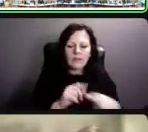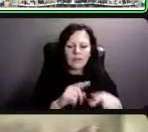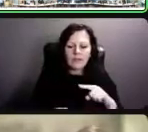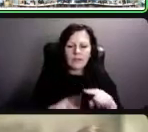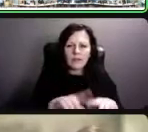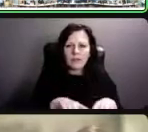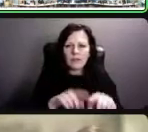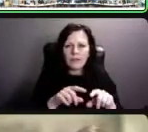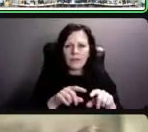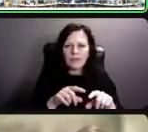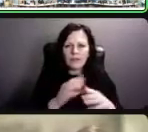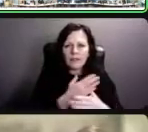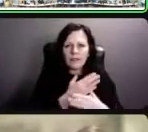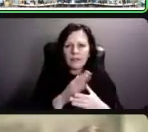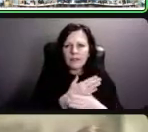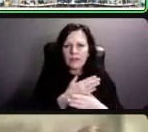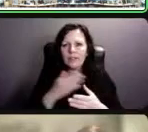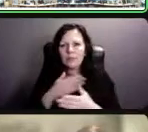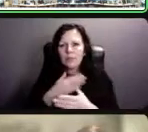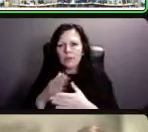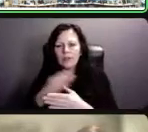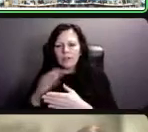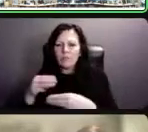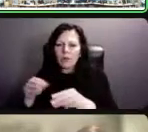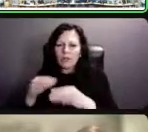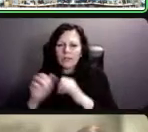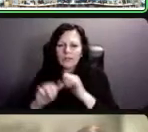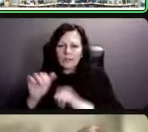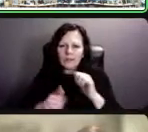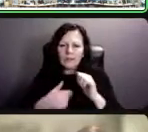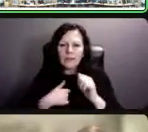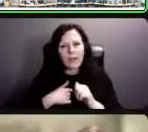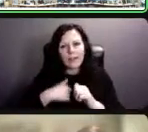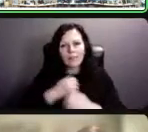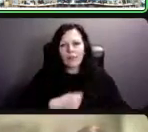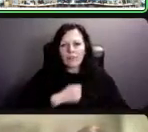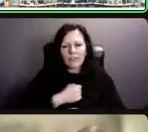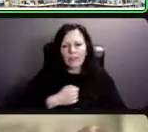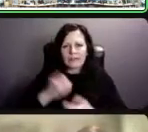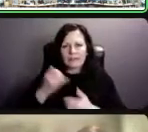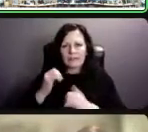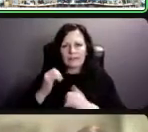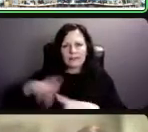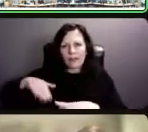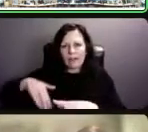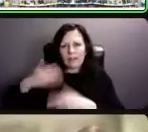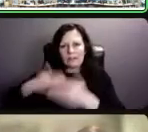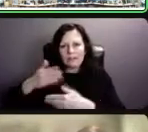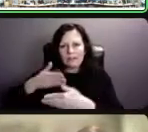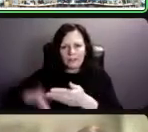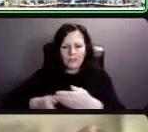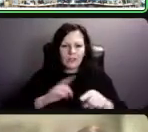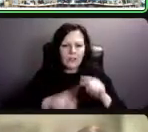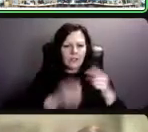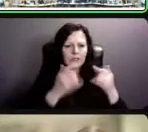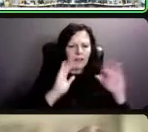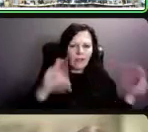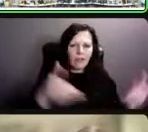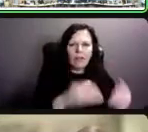CHALLENGE INTERACTION.